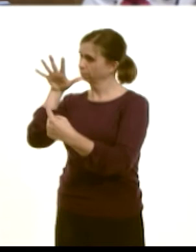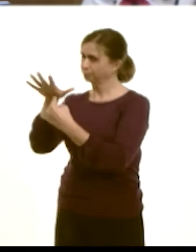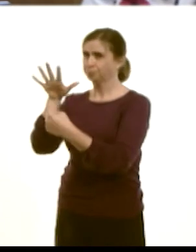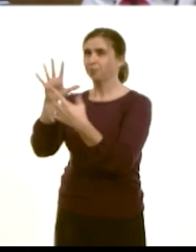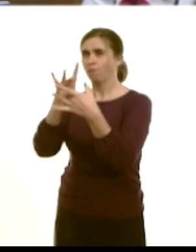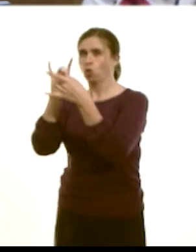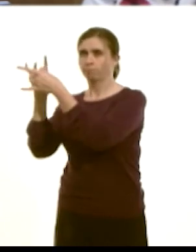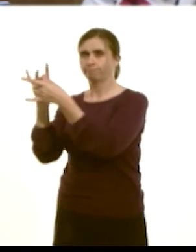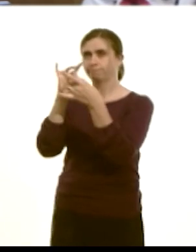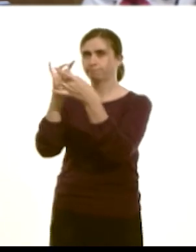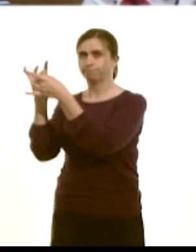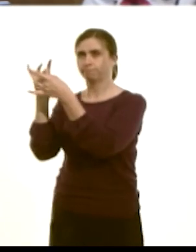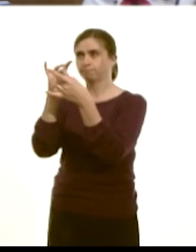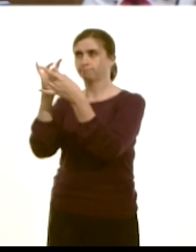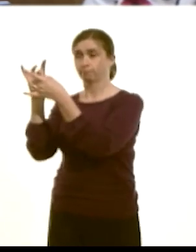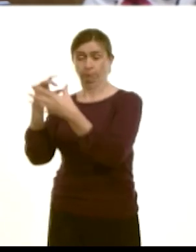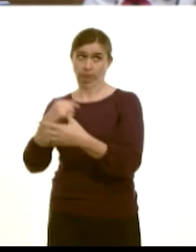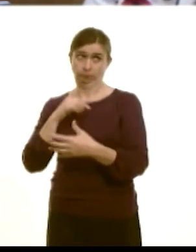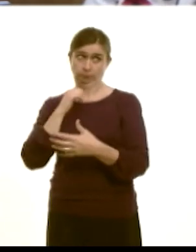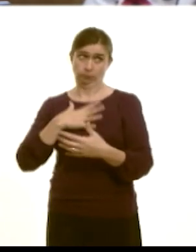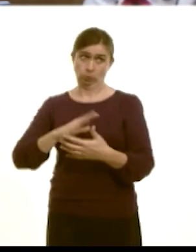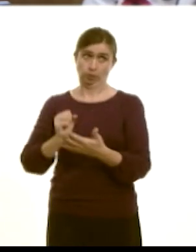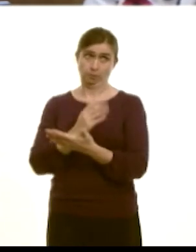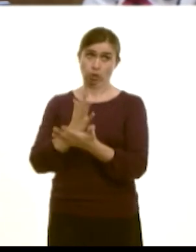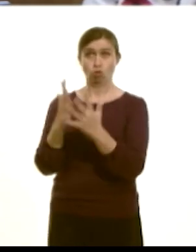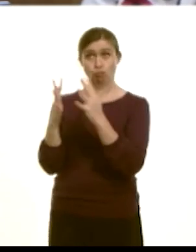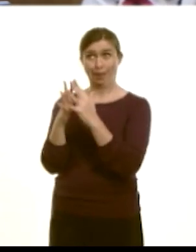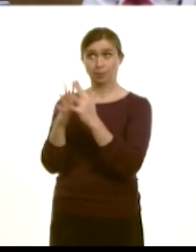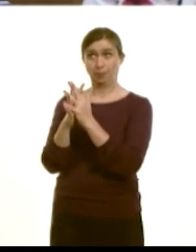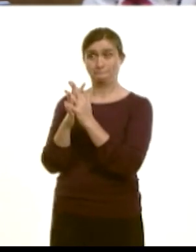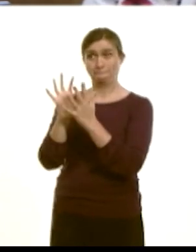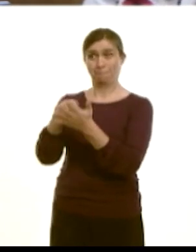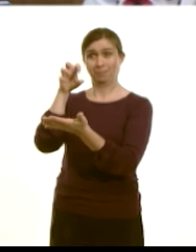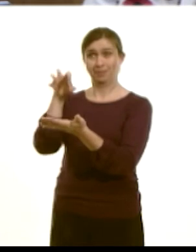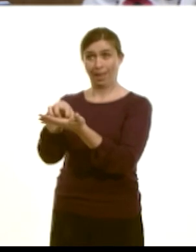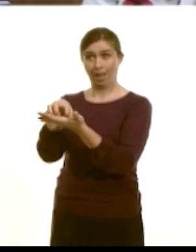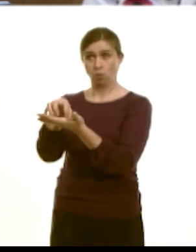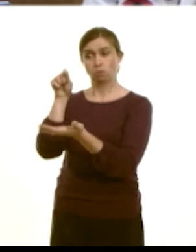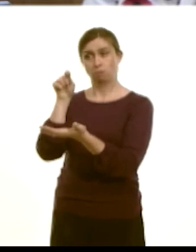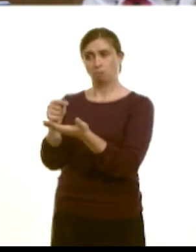However, no, I would wish to ensure that Wrexham as a town has the best connections, as have